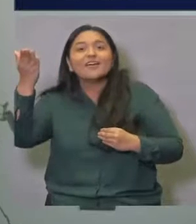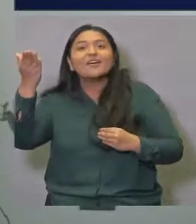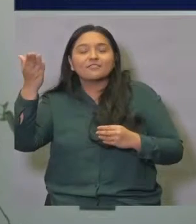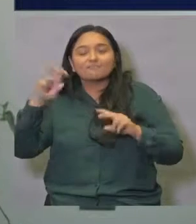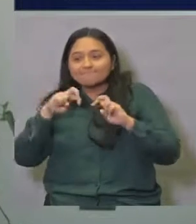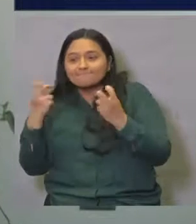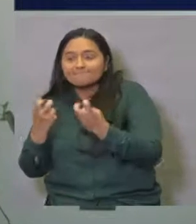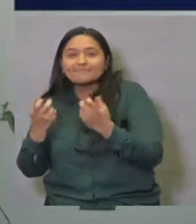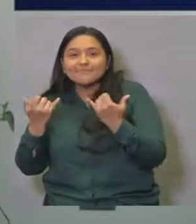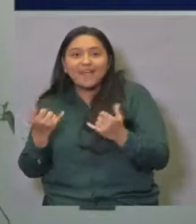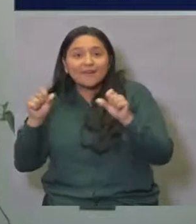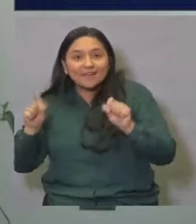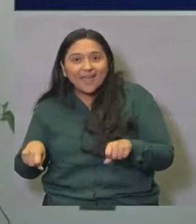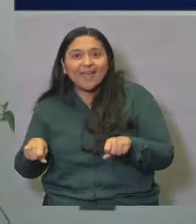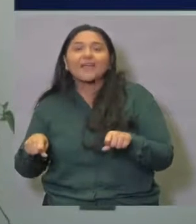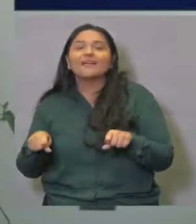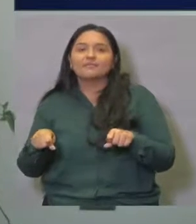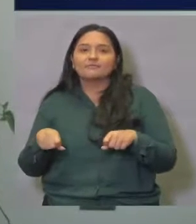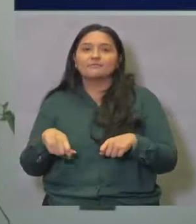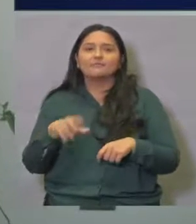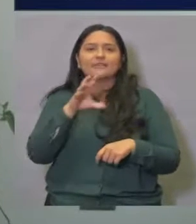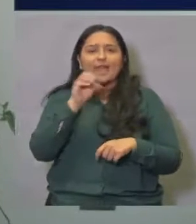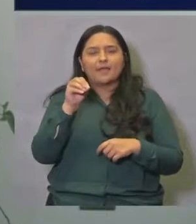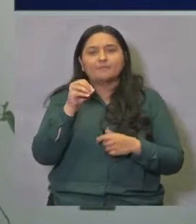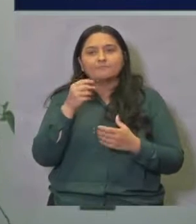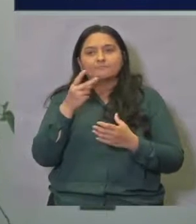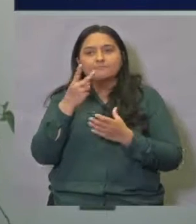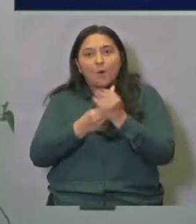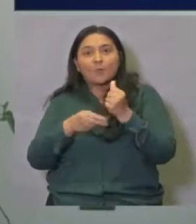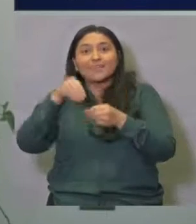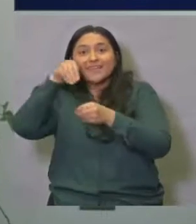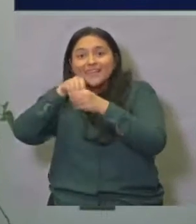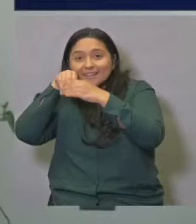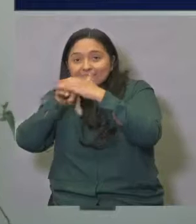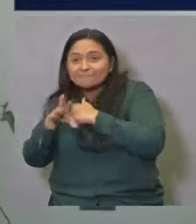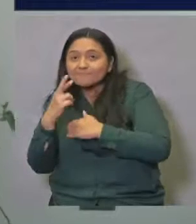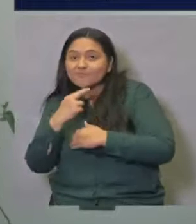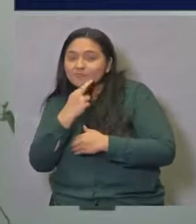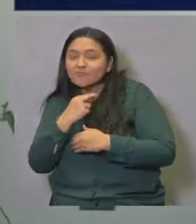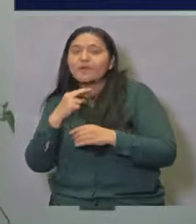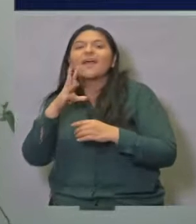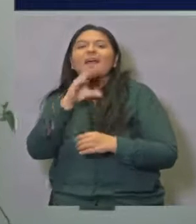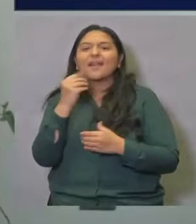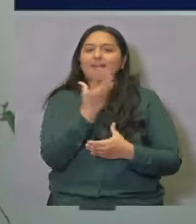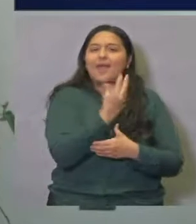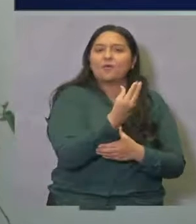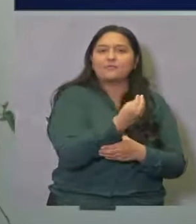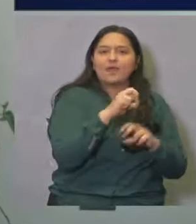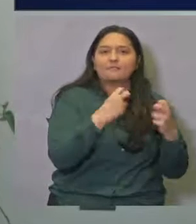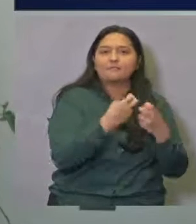AT A RESTAURANT WITH ALL OF THE GREAT FOOD THAT THEY ARE